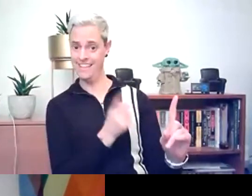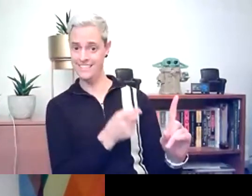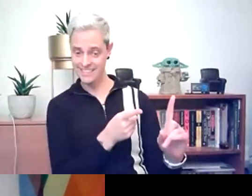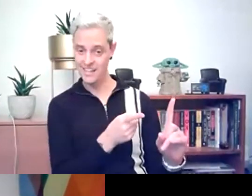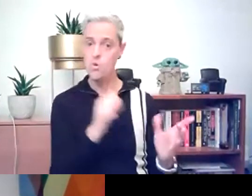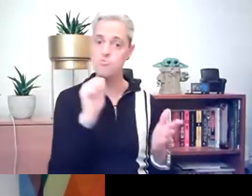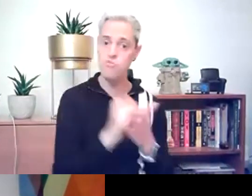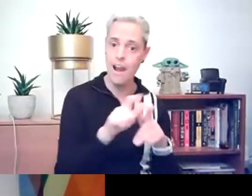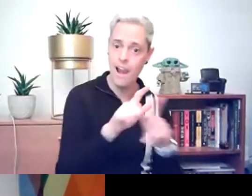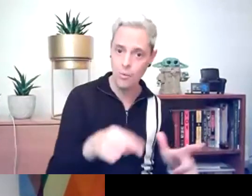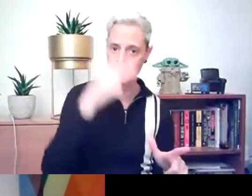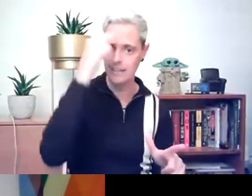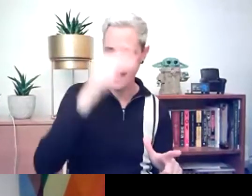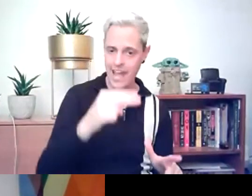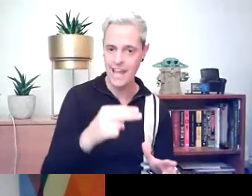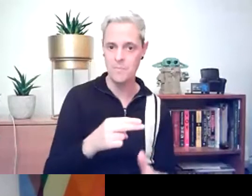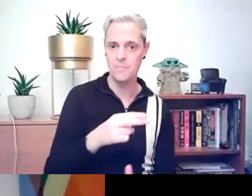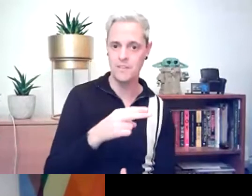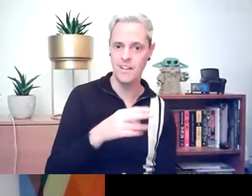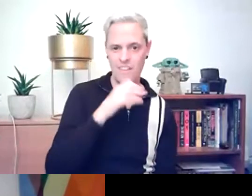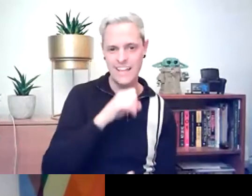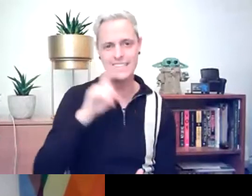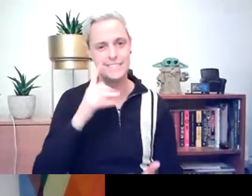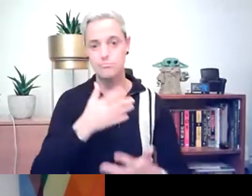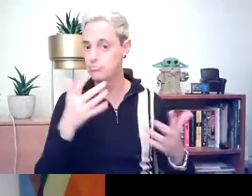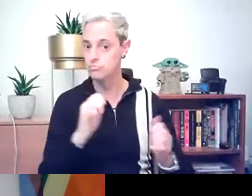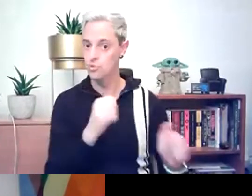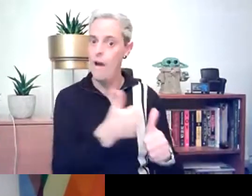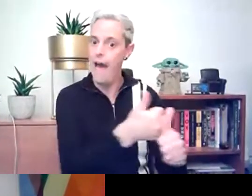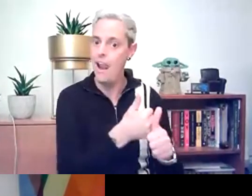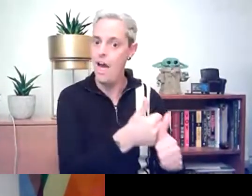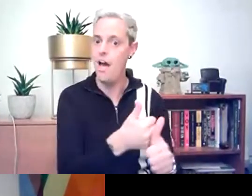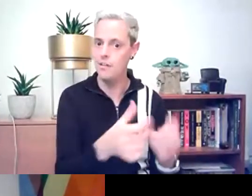industry, those are noise again. 18:52:37 Do you feel safe to contradict them